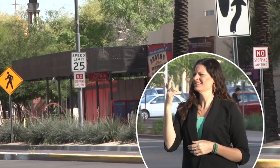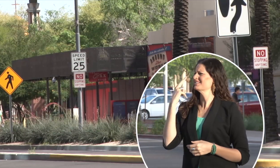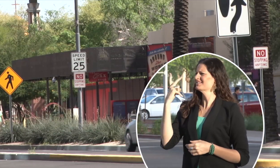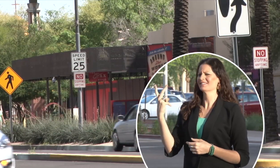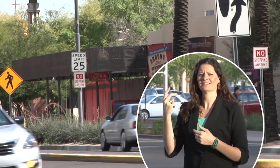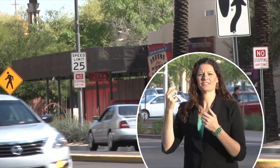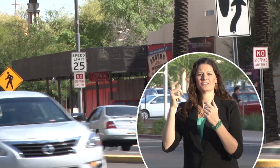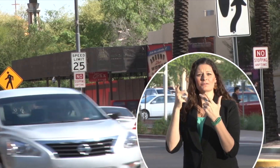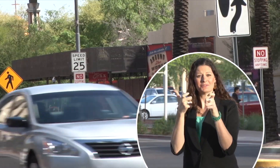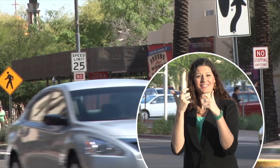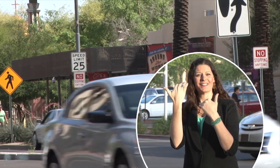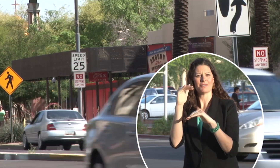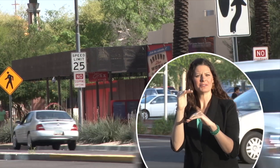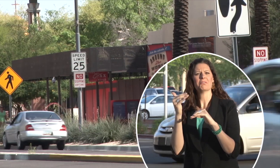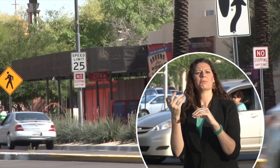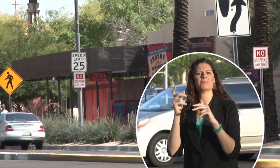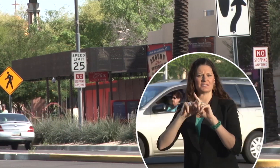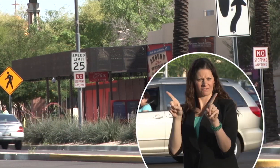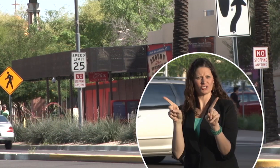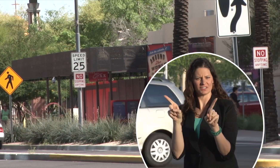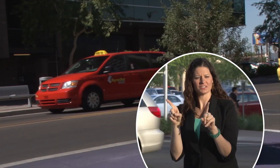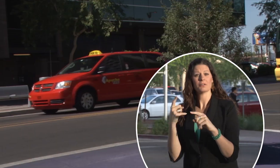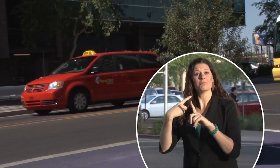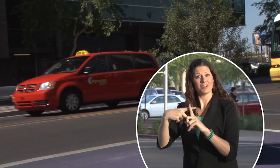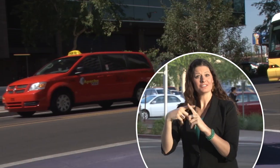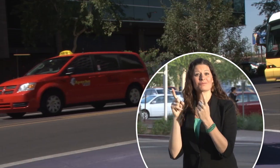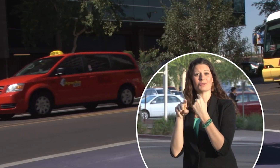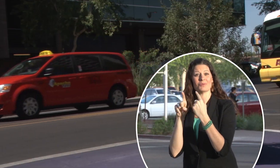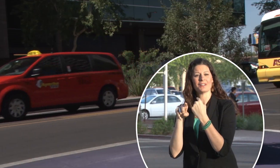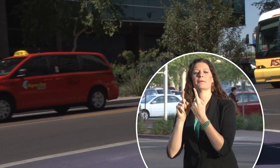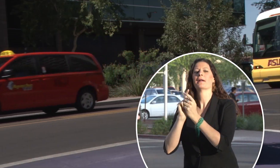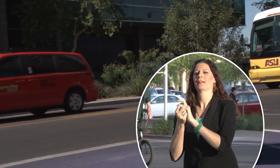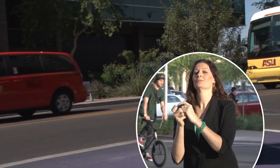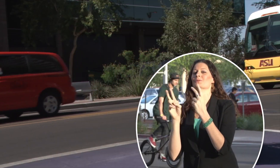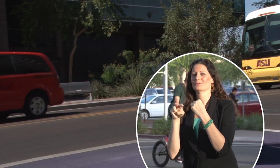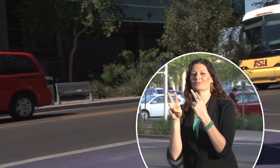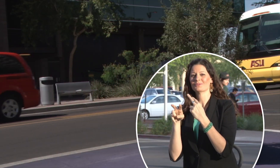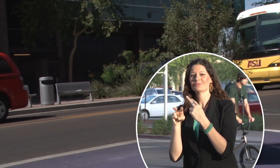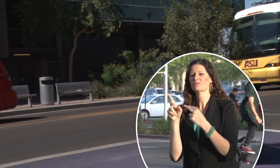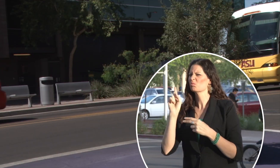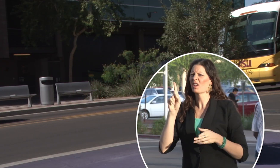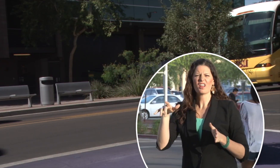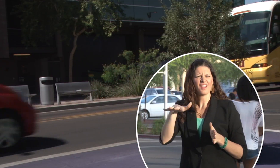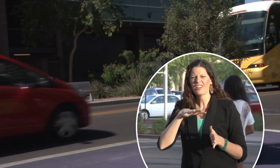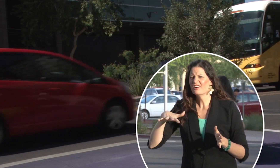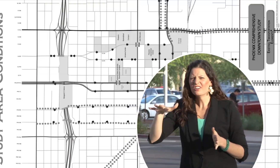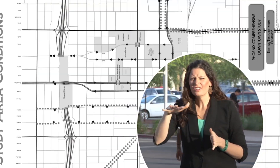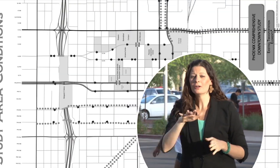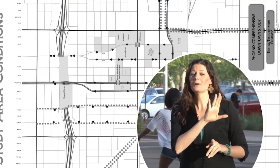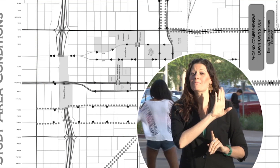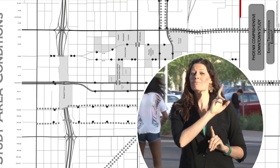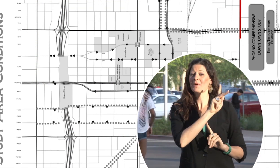DRIVERS WILL ALSO SEE A CHANGE IN SPEED LIMITS AND A TRANSITION OF ONE-WAY STREETS TO TWO-WAYS.